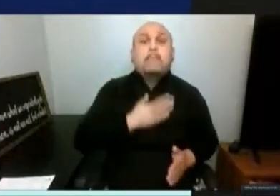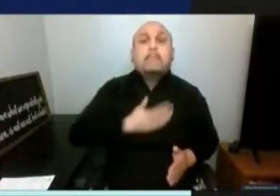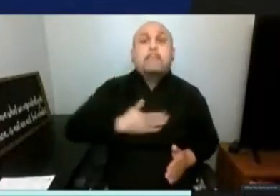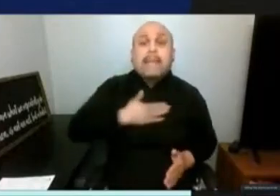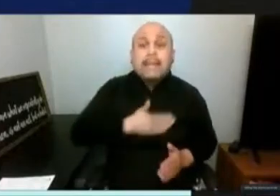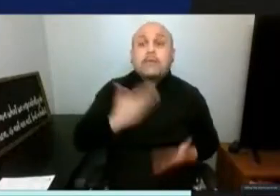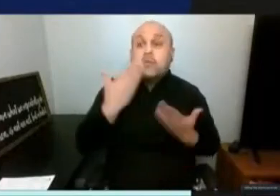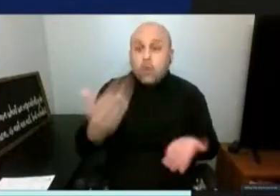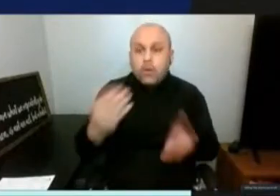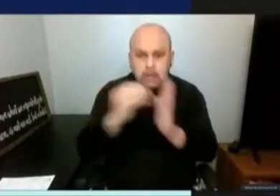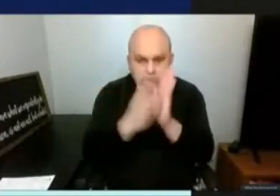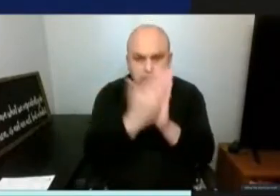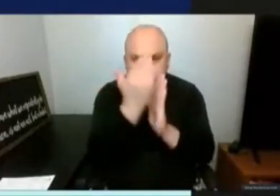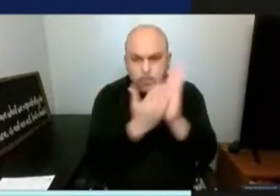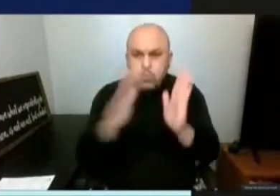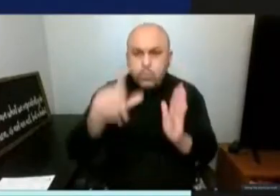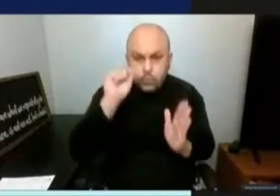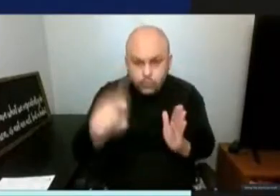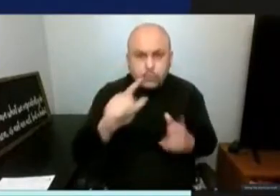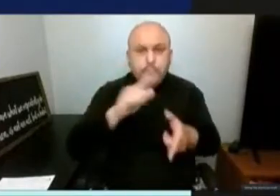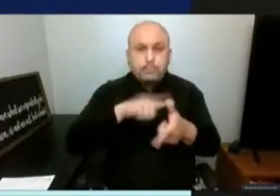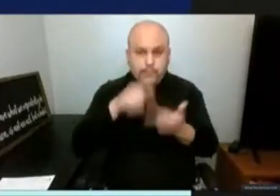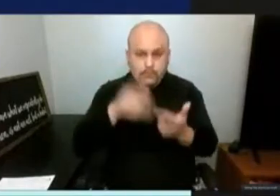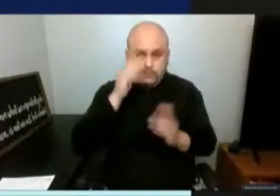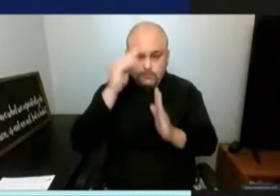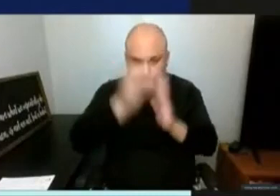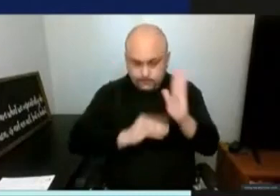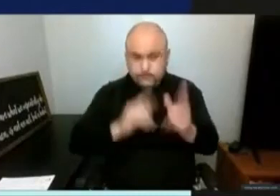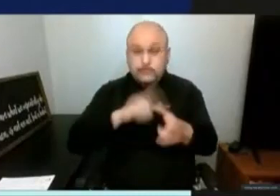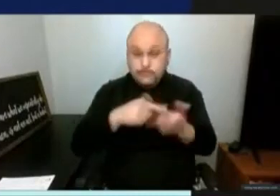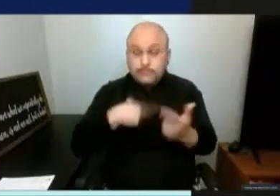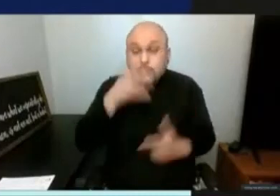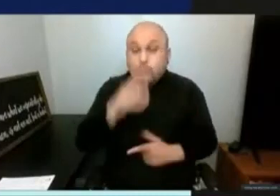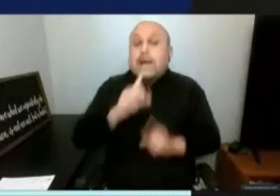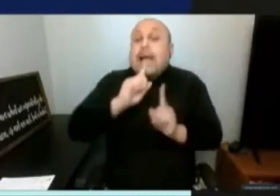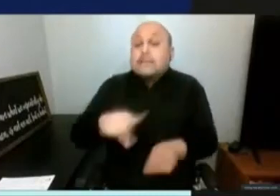We will ask them the questions at the end of all three presentations.